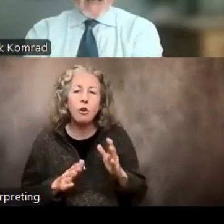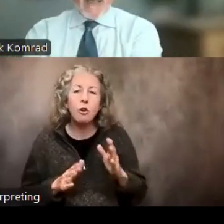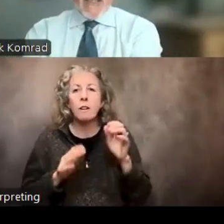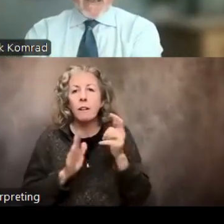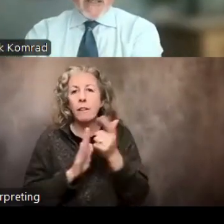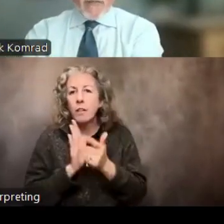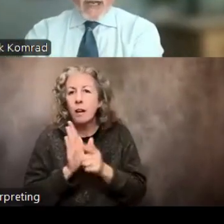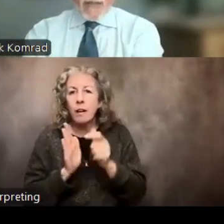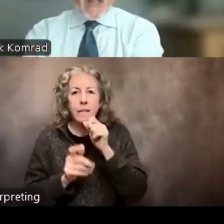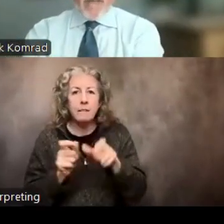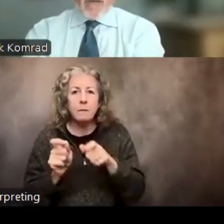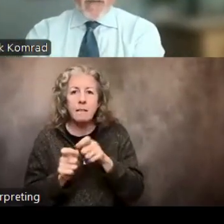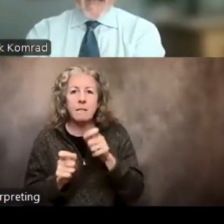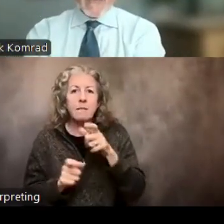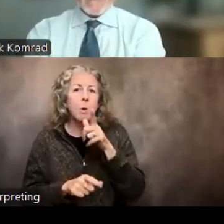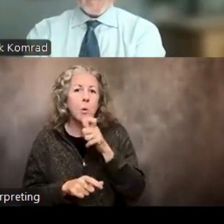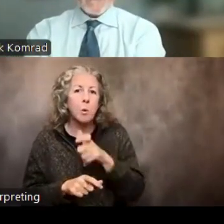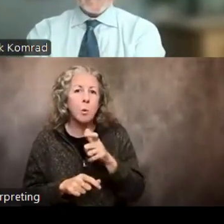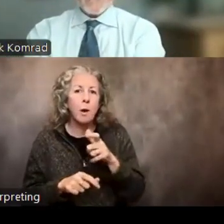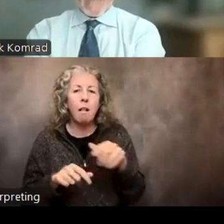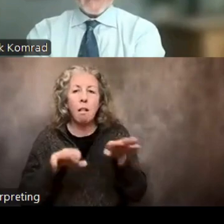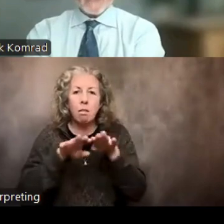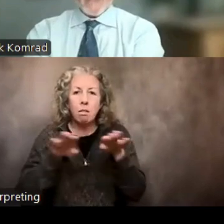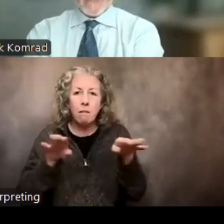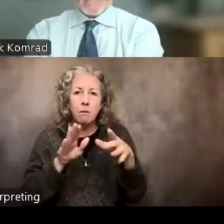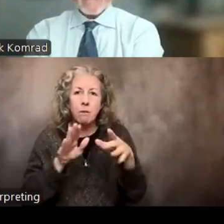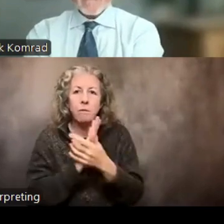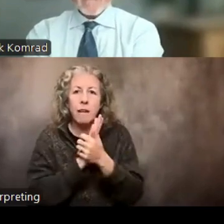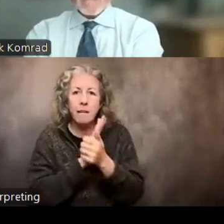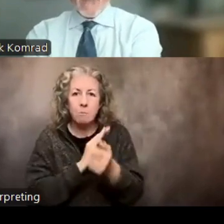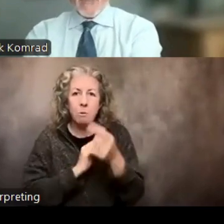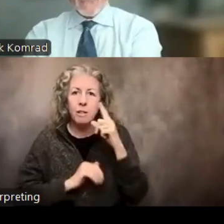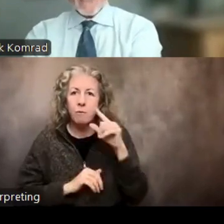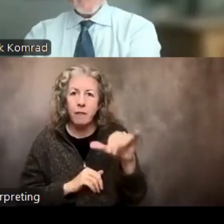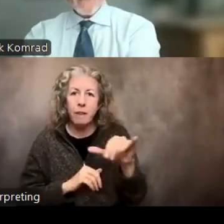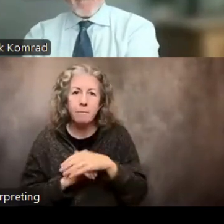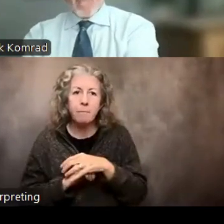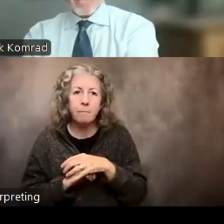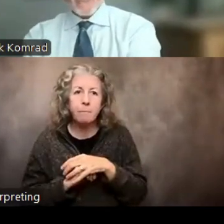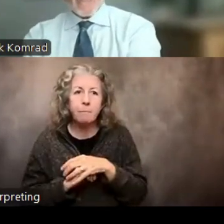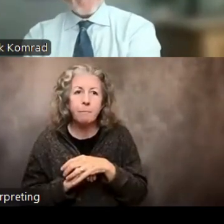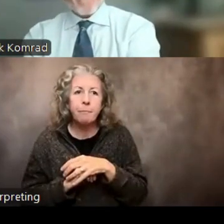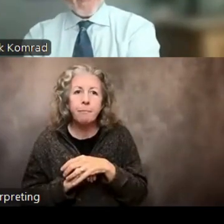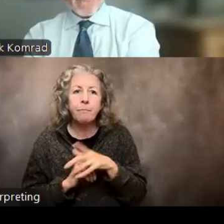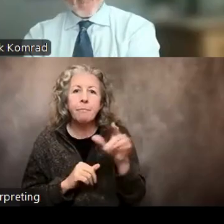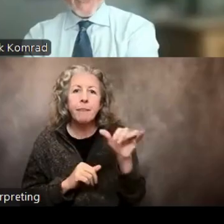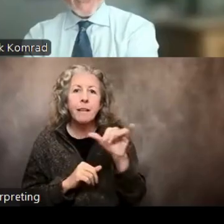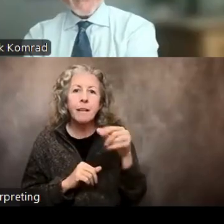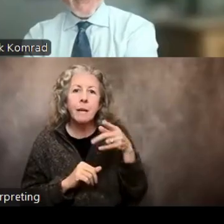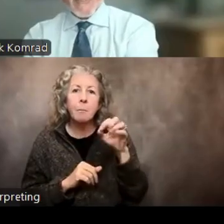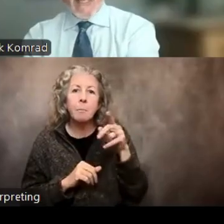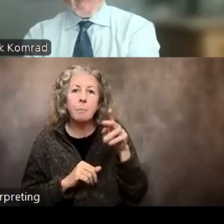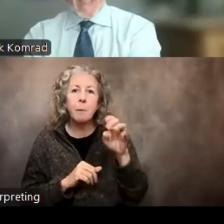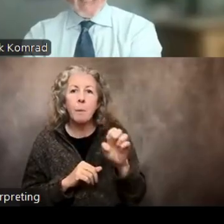spend. Specify the level of expertise for that screening, just as the pope should not perform abortions and the Dalai